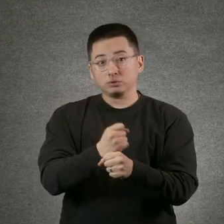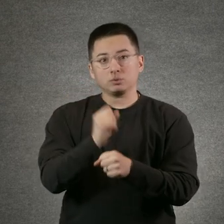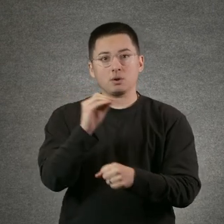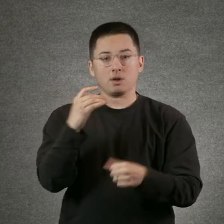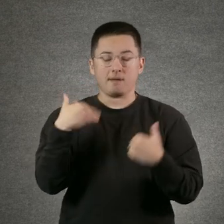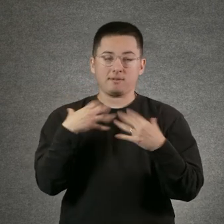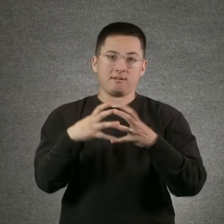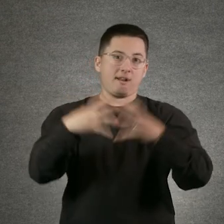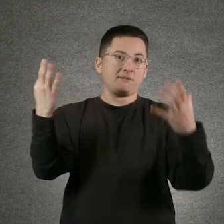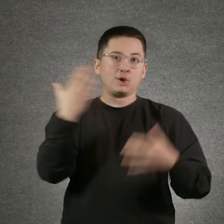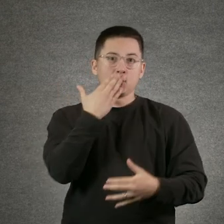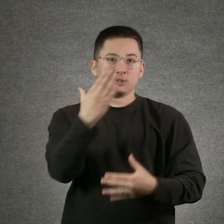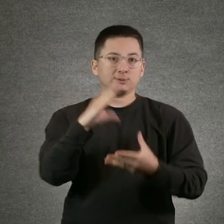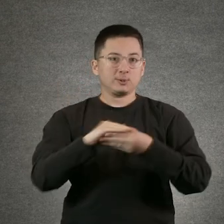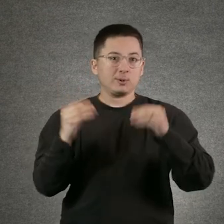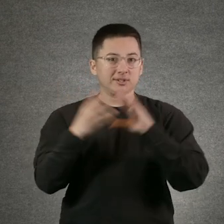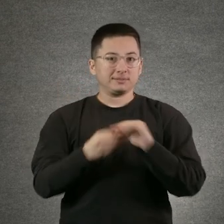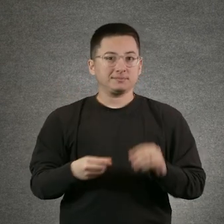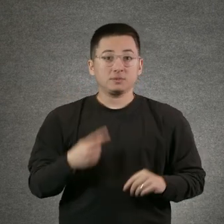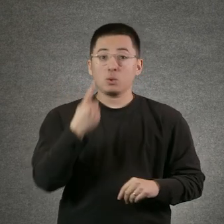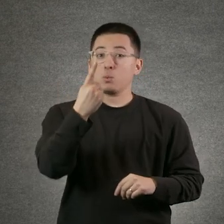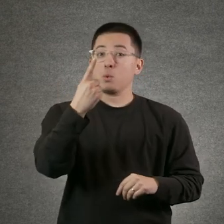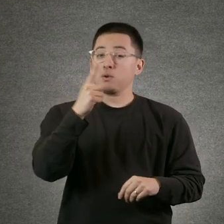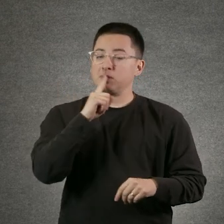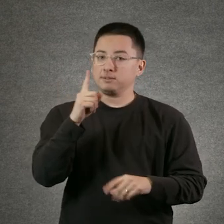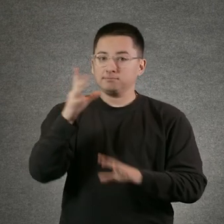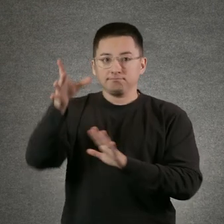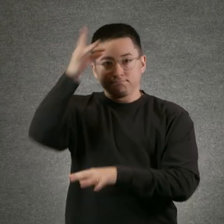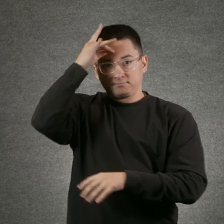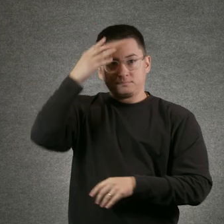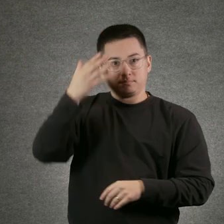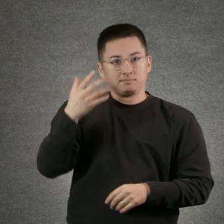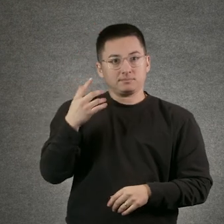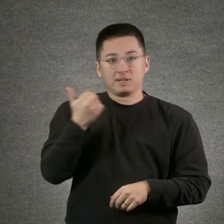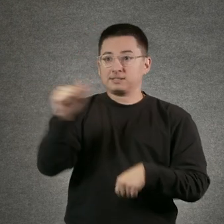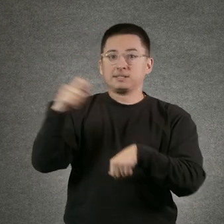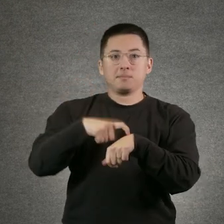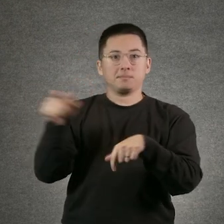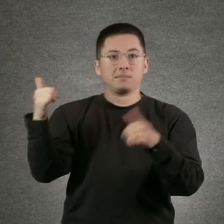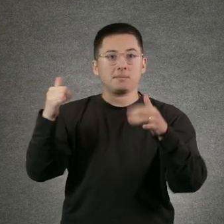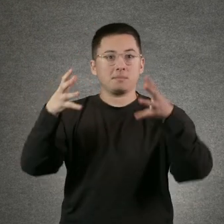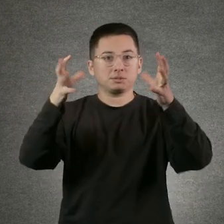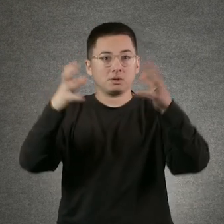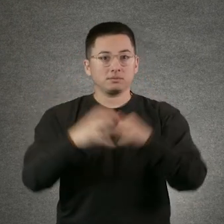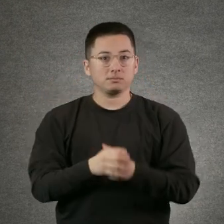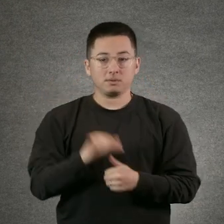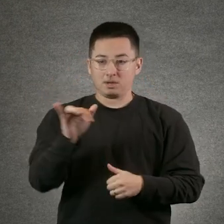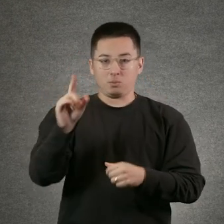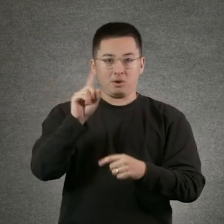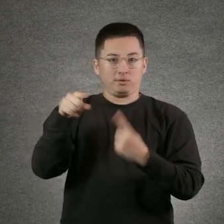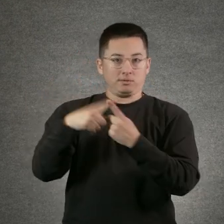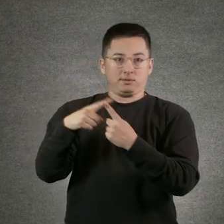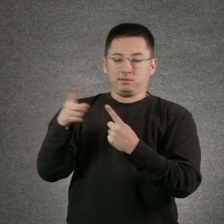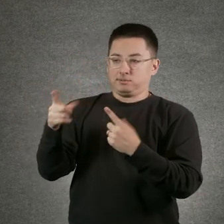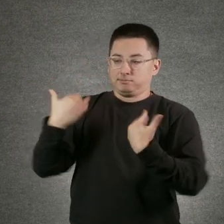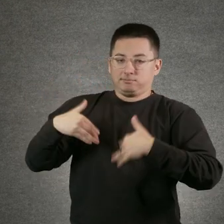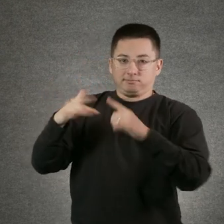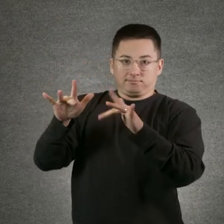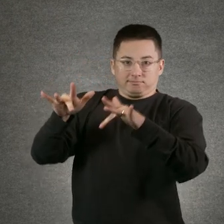The ones that stick out the most were anytime he was playing basketball. This is where he shined and loved to be.